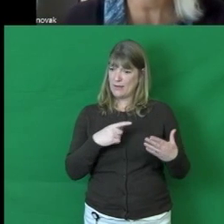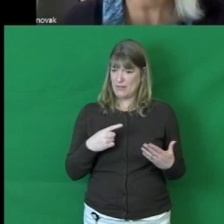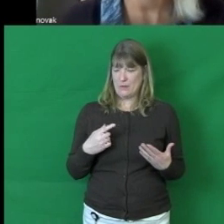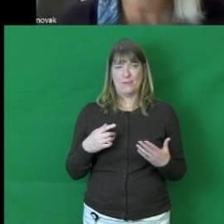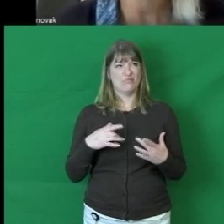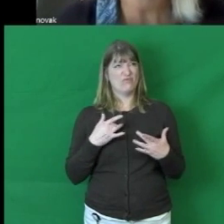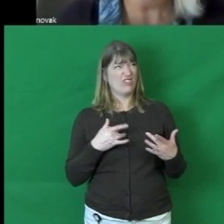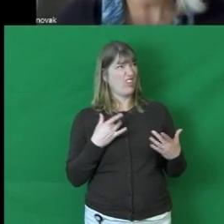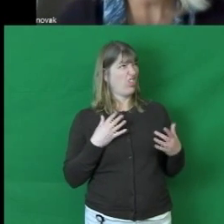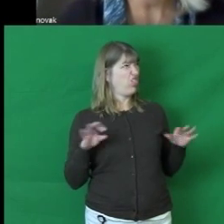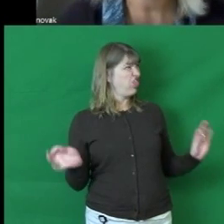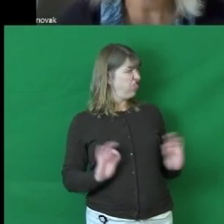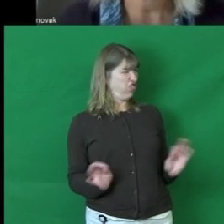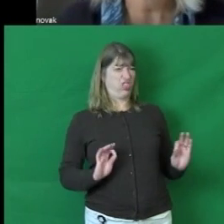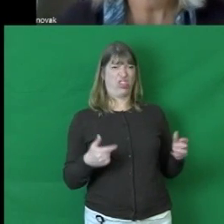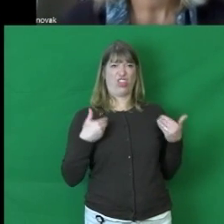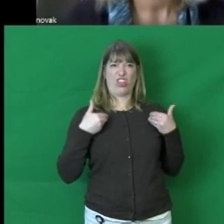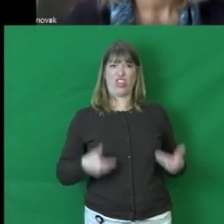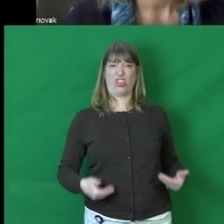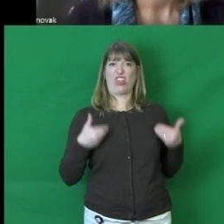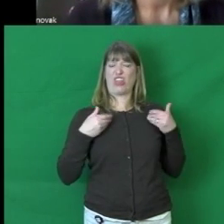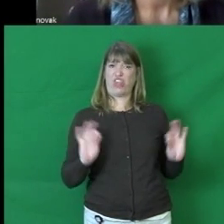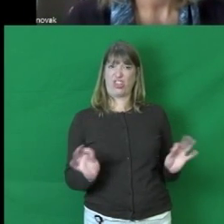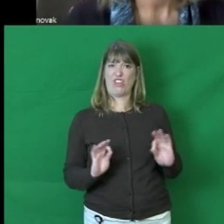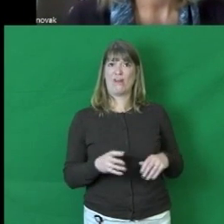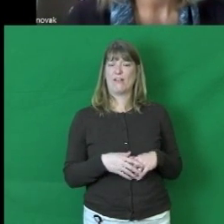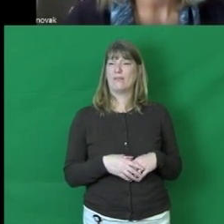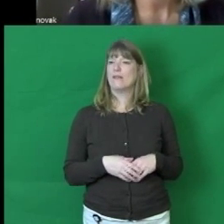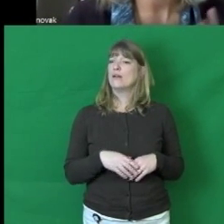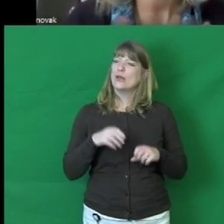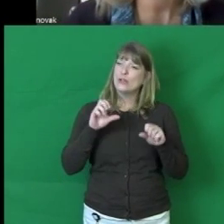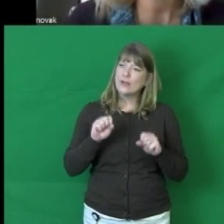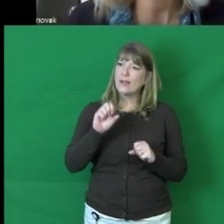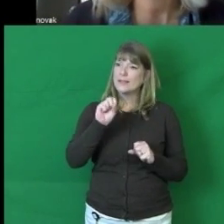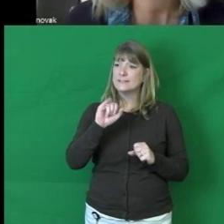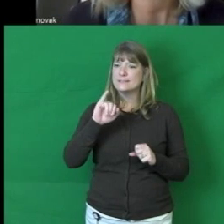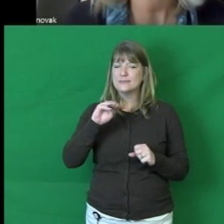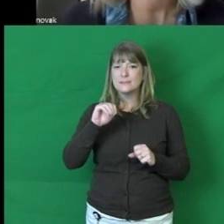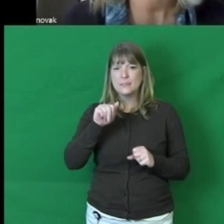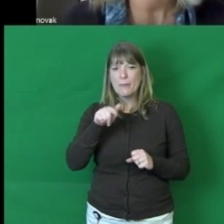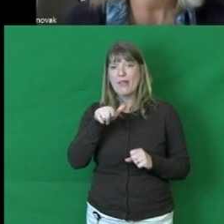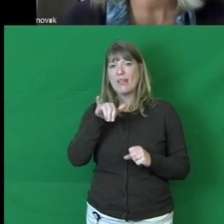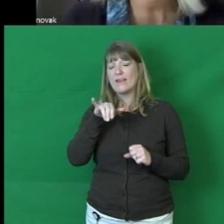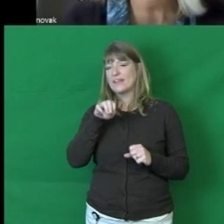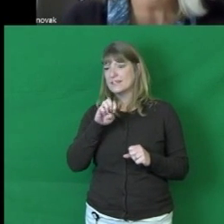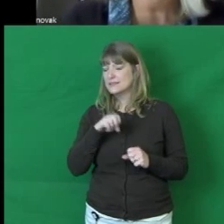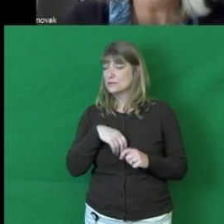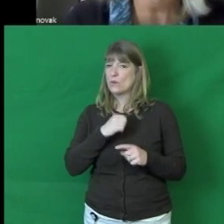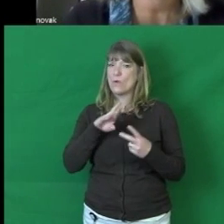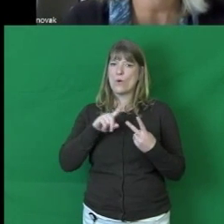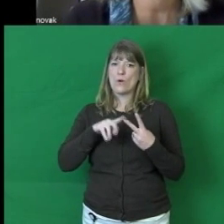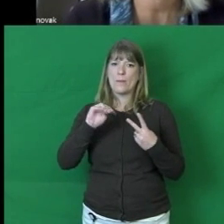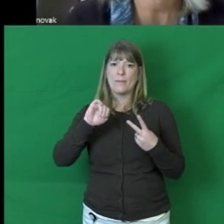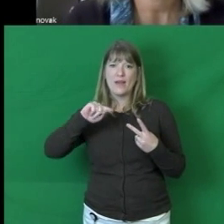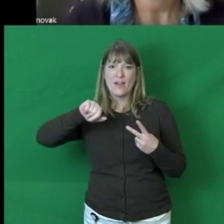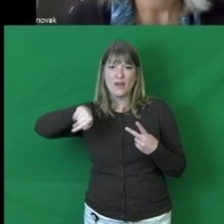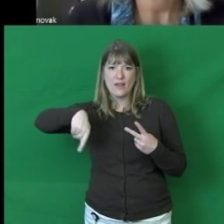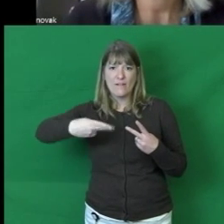that you don't matter, that you're not important?" Let's look at some the similies she uses. Let's look at some of the metaphors.